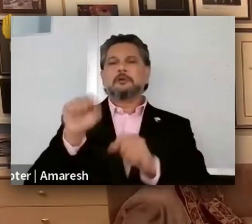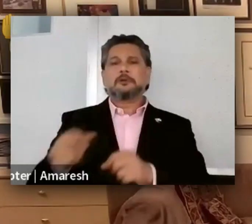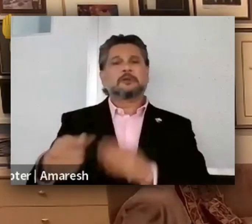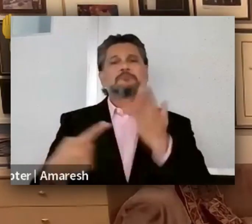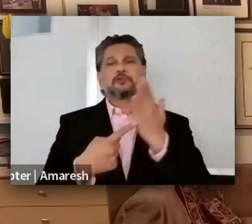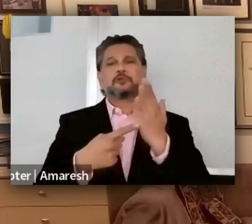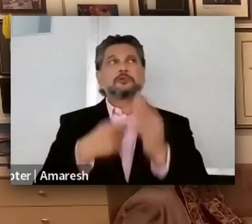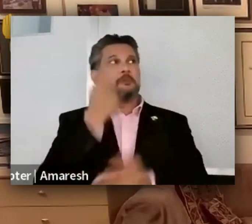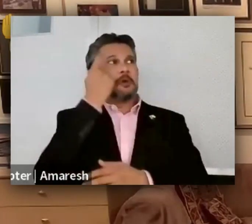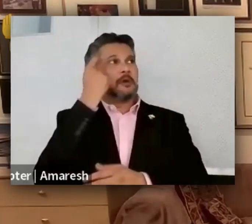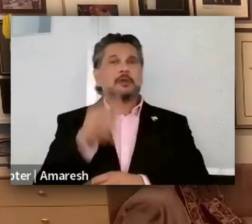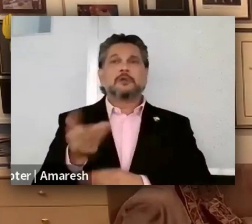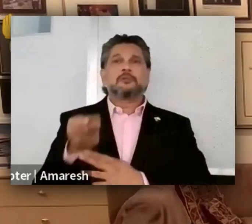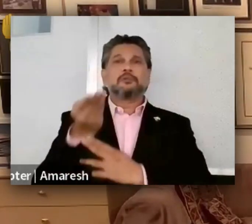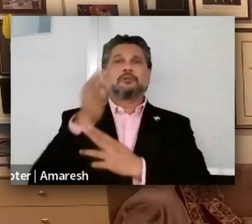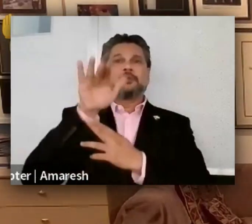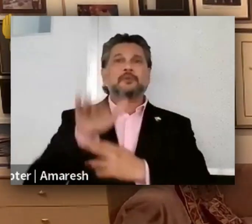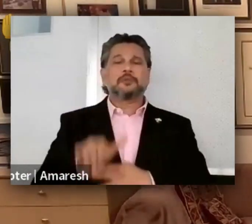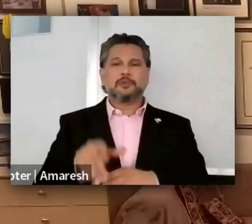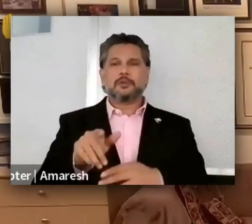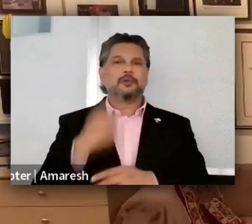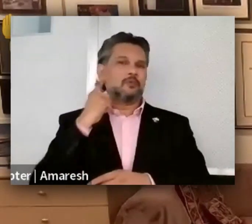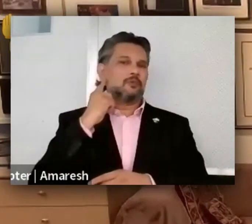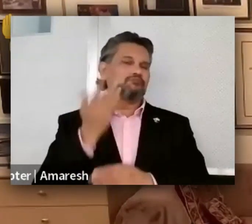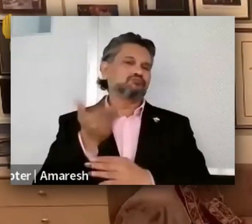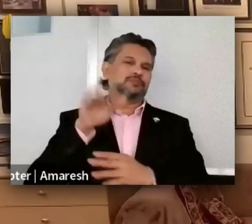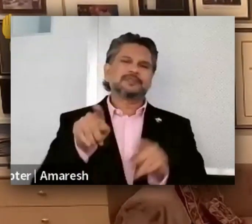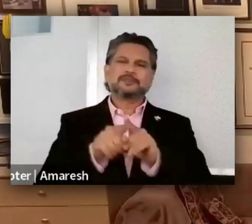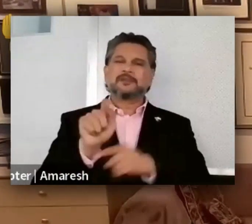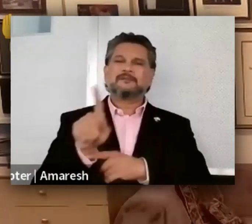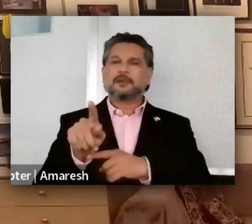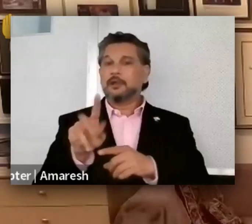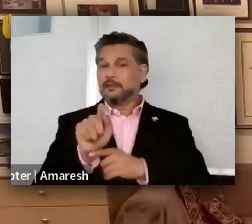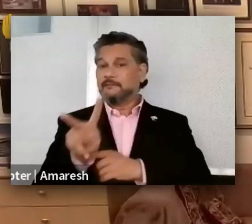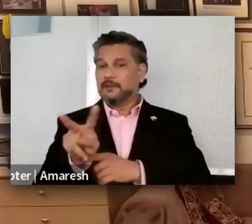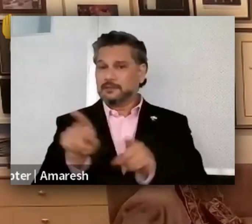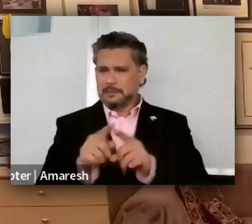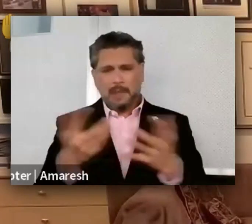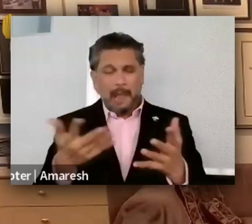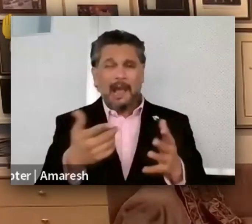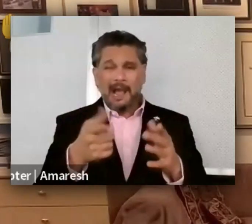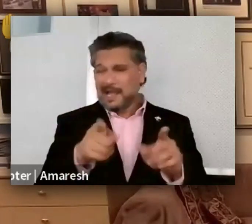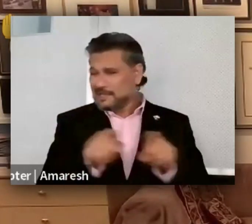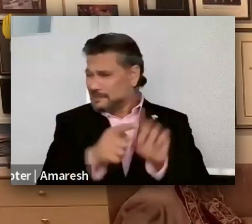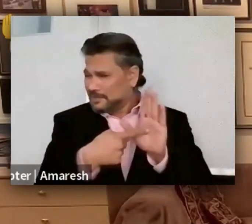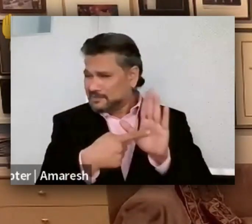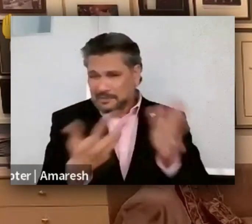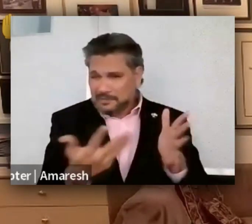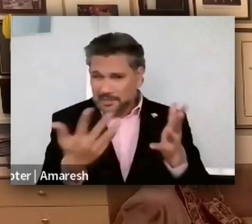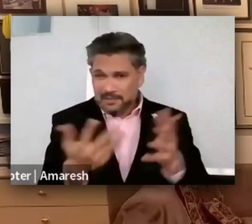So the question is could there be interface controls, presentation controls, that could be